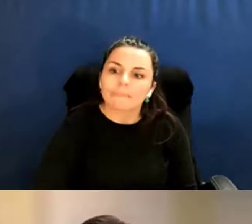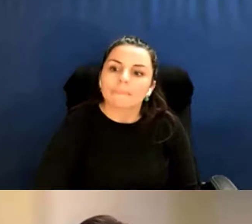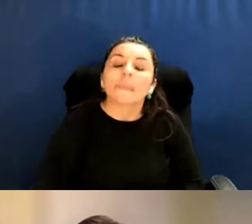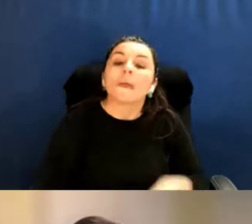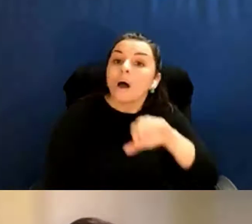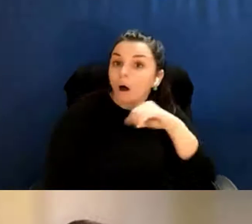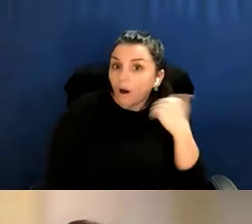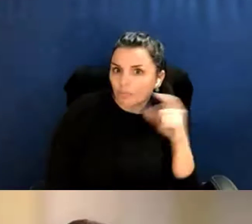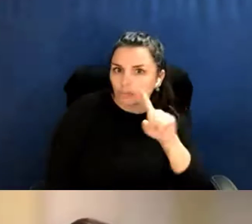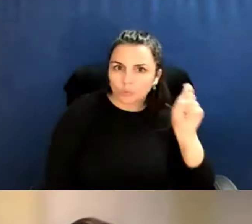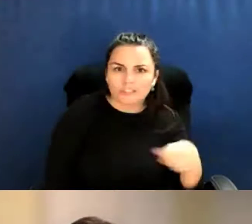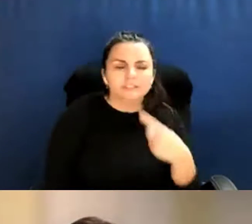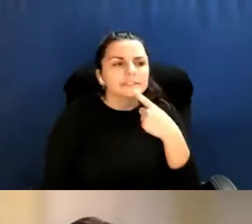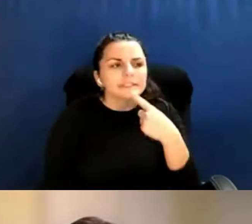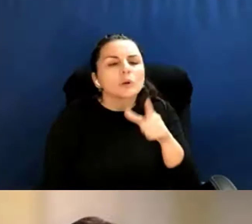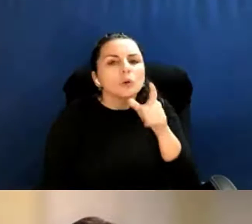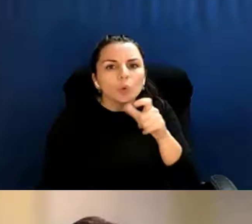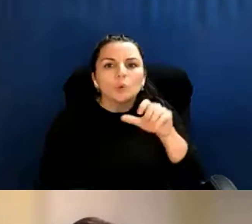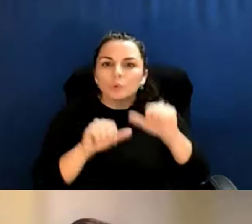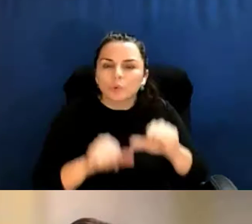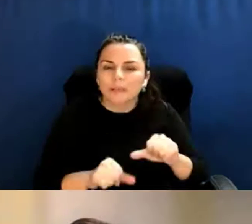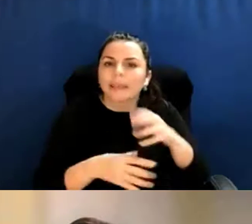Are there any guidelines on who may do so?